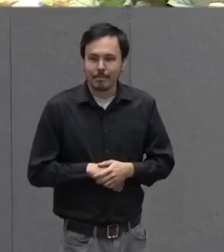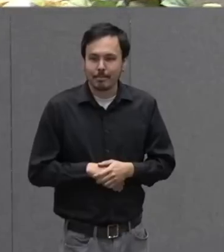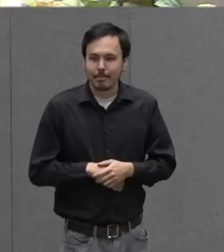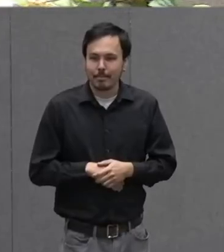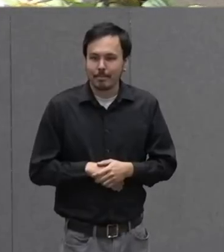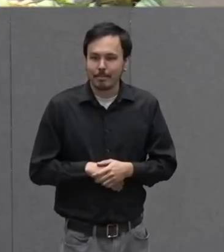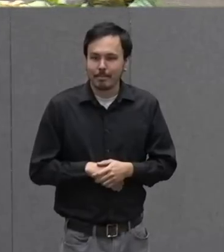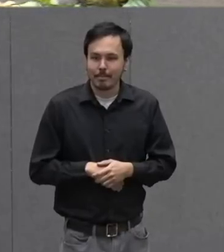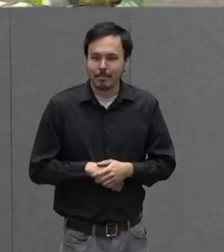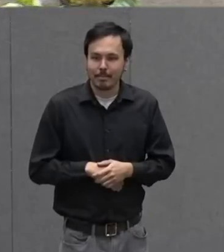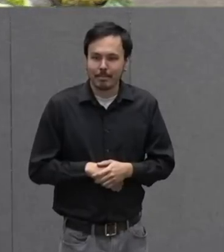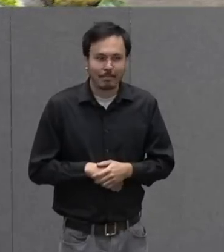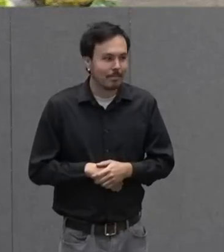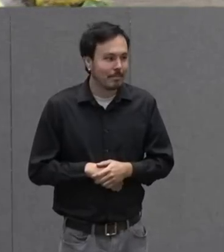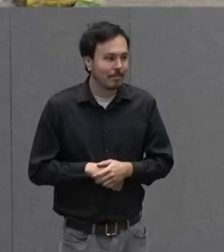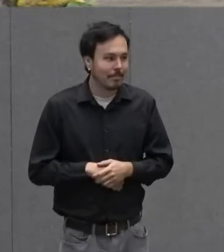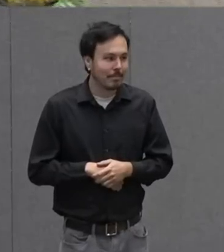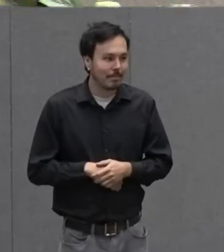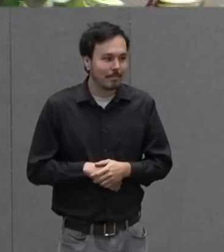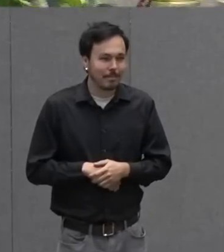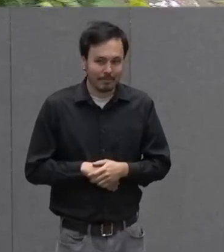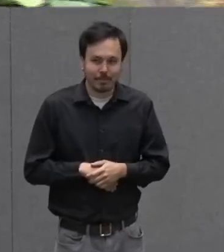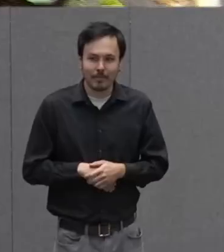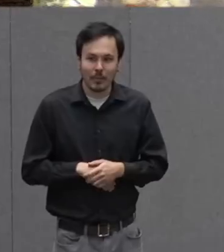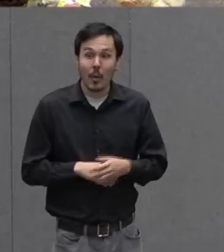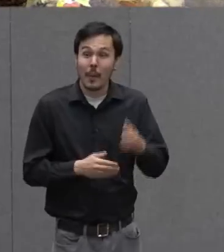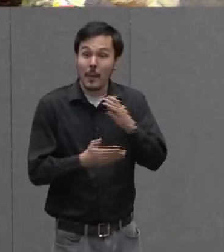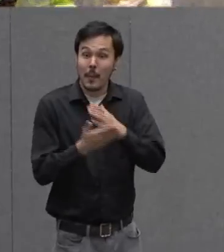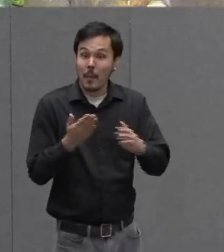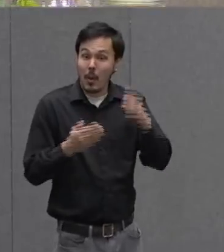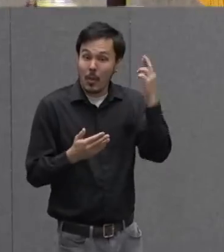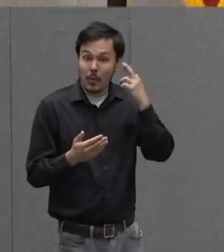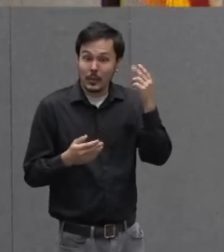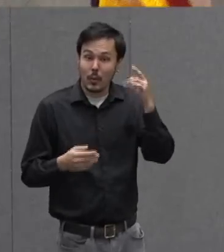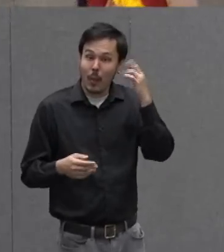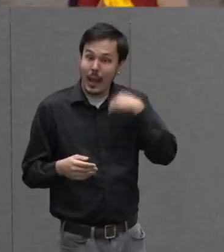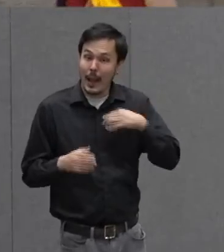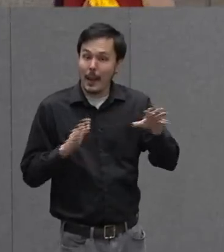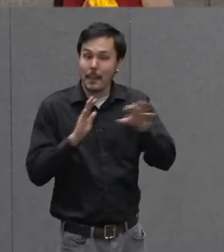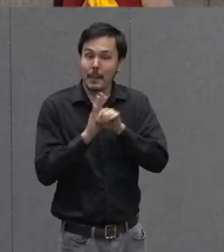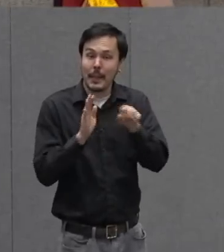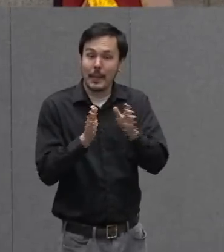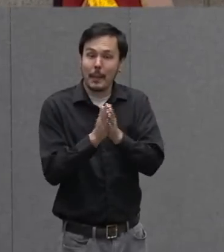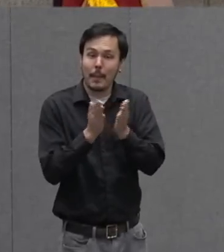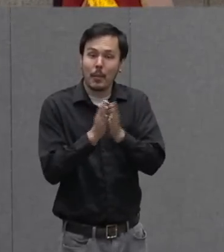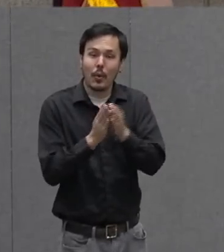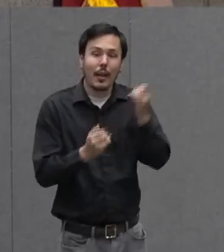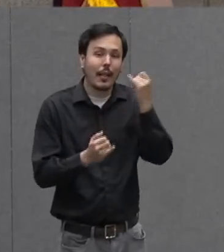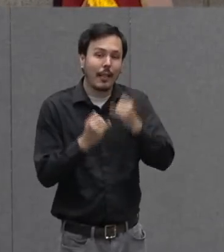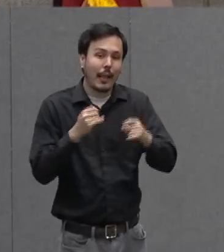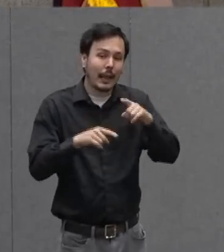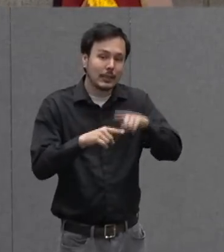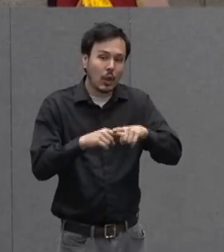I hope you can... Part of the reason why I chose this book, "Last Stop on Market Street,"